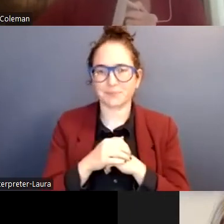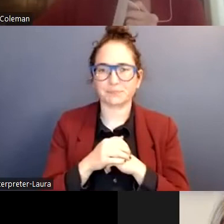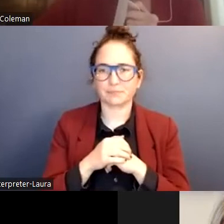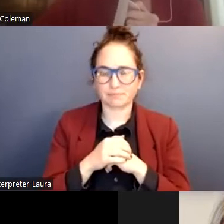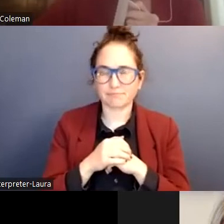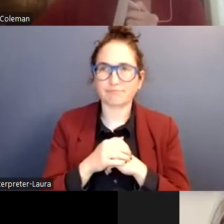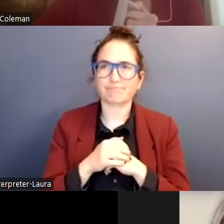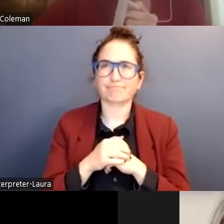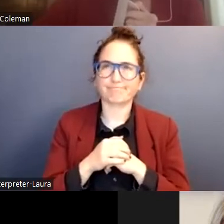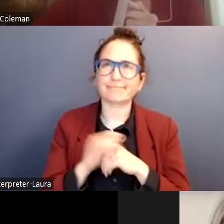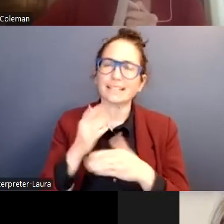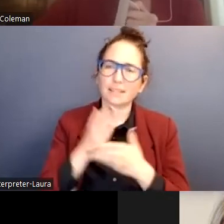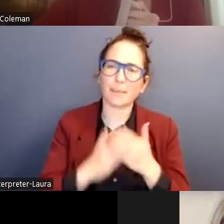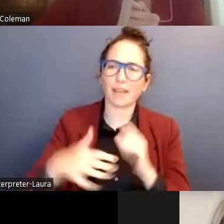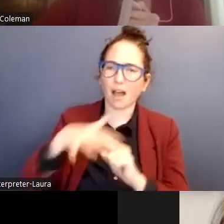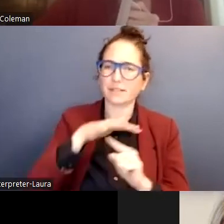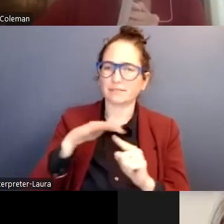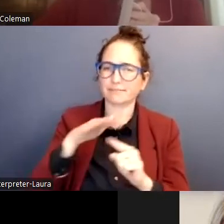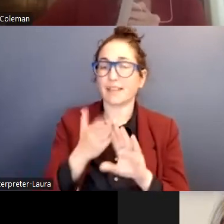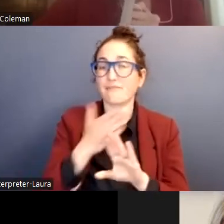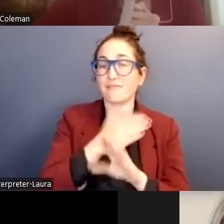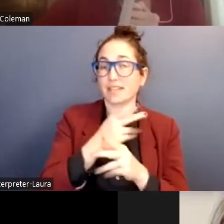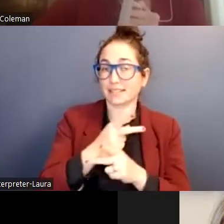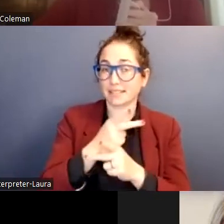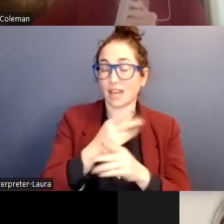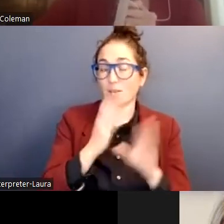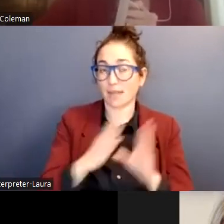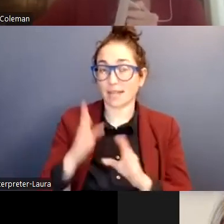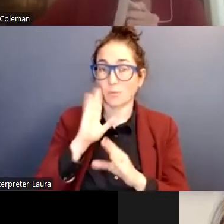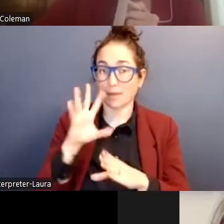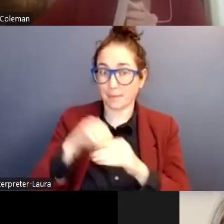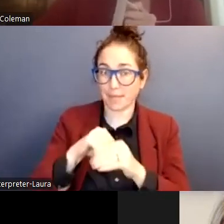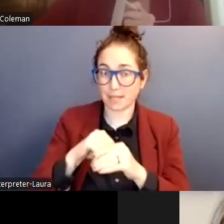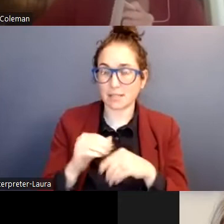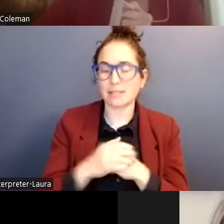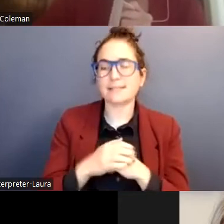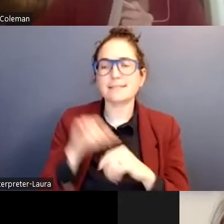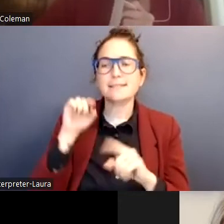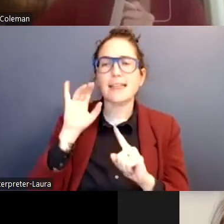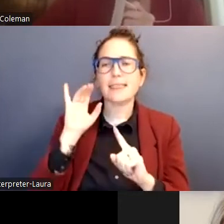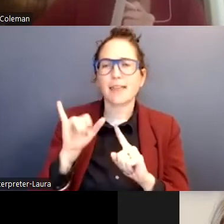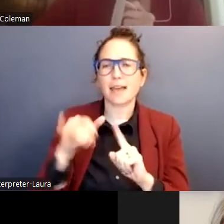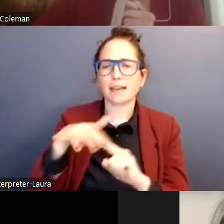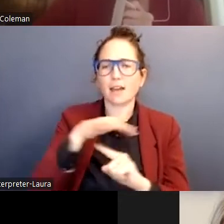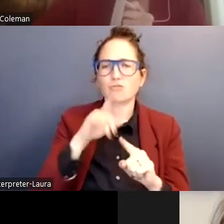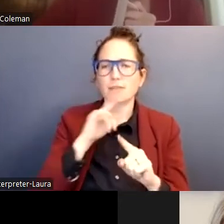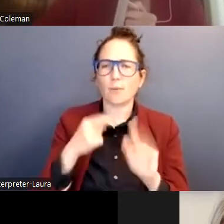context in which advanced care planning will be implemented. Within that context, I'd like to point to some specific issues.